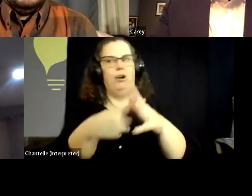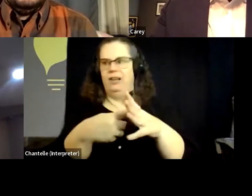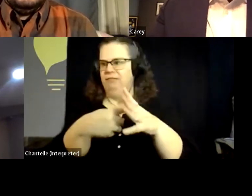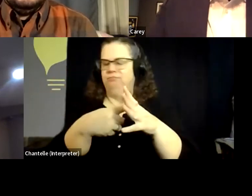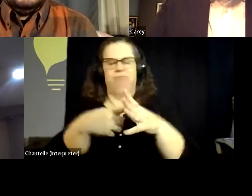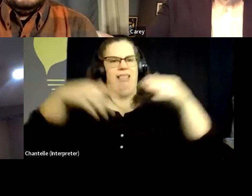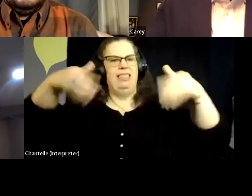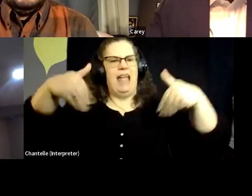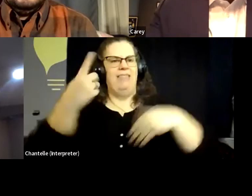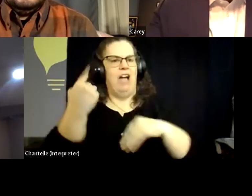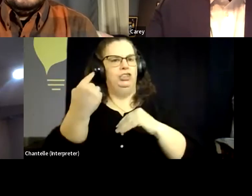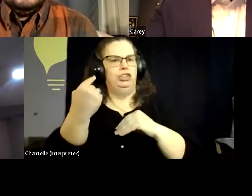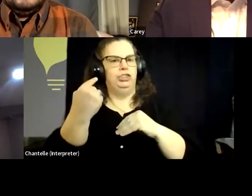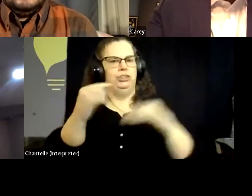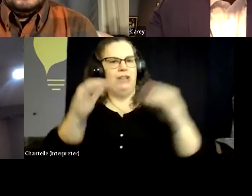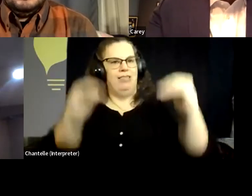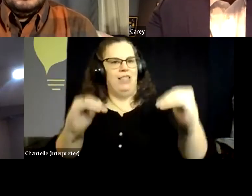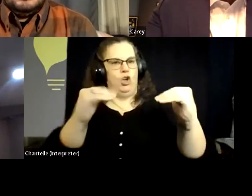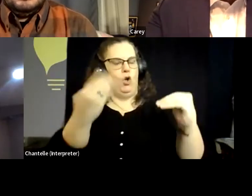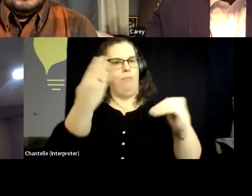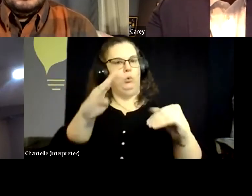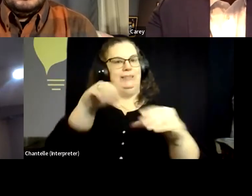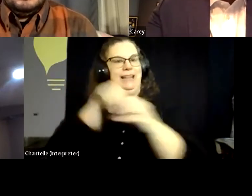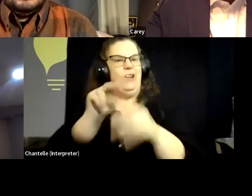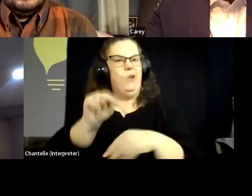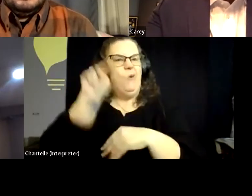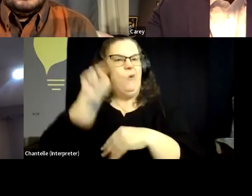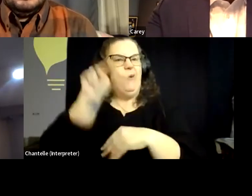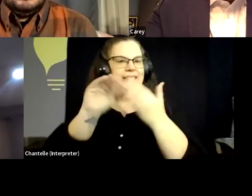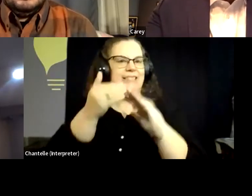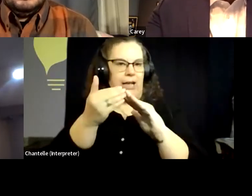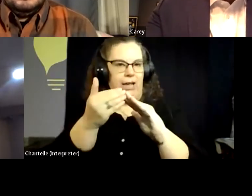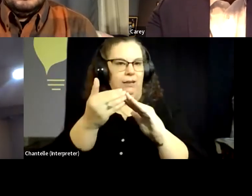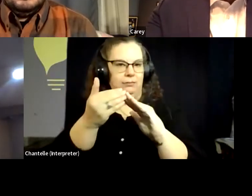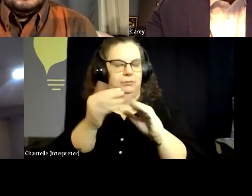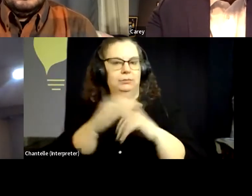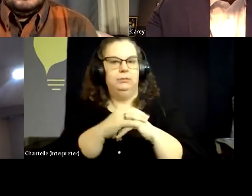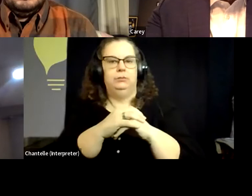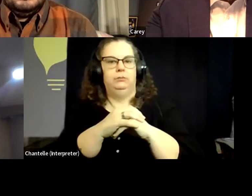Little Blues in north city . Introducing the game of